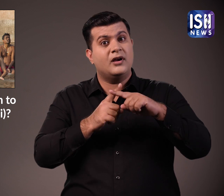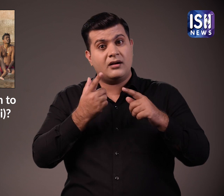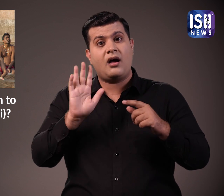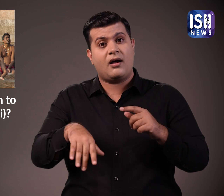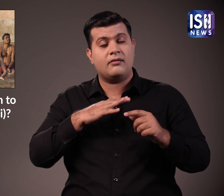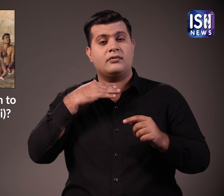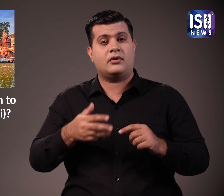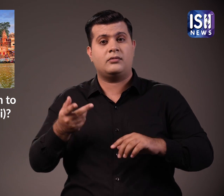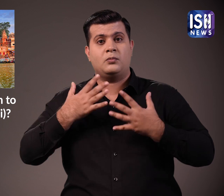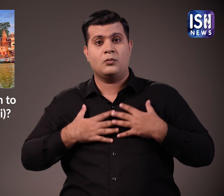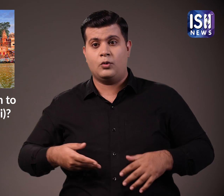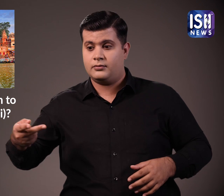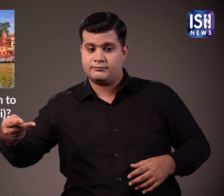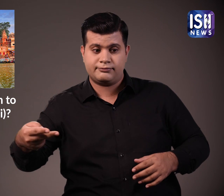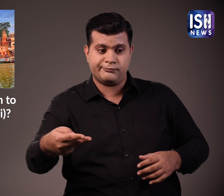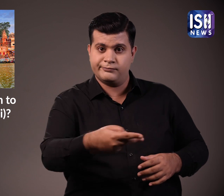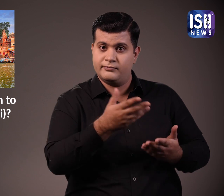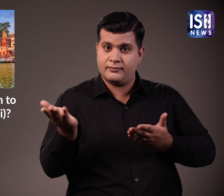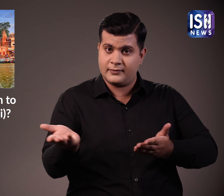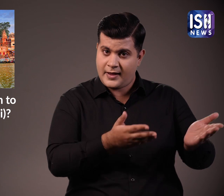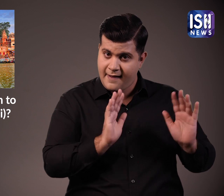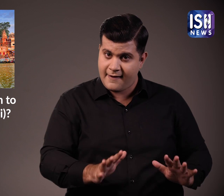with dead bodies floating besides.